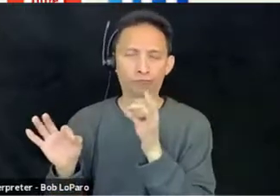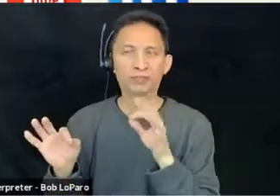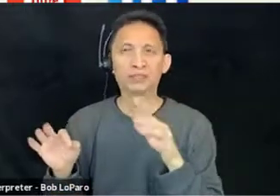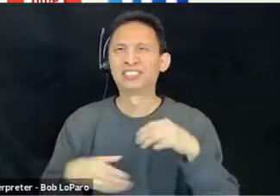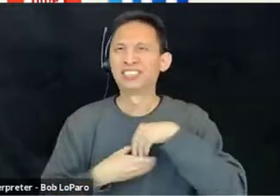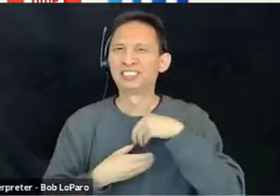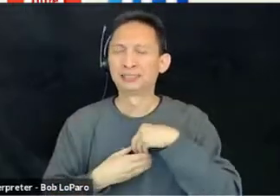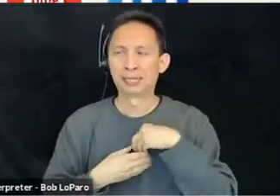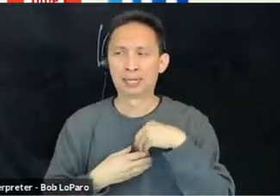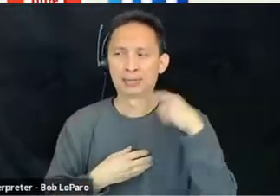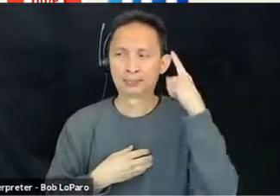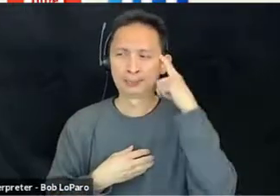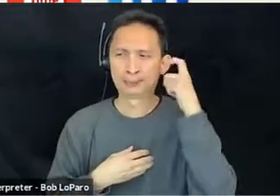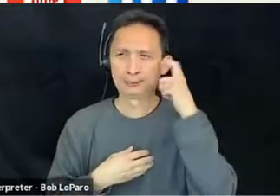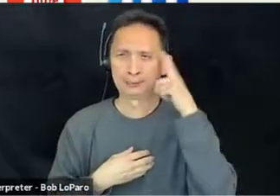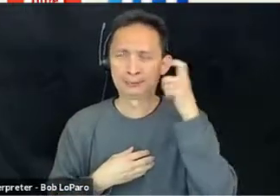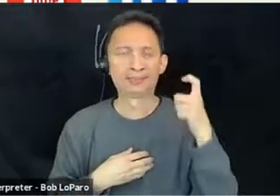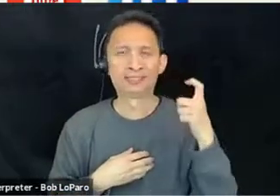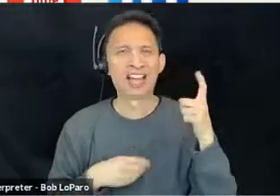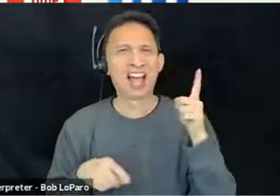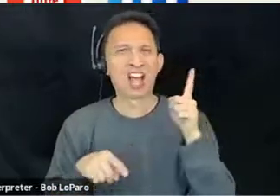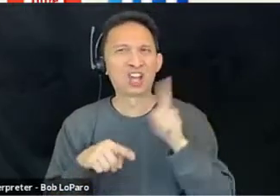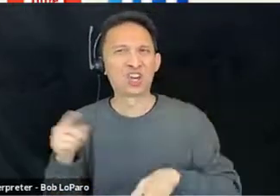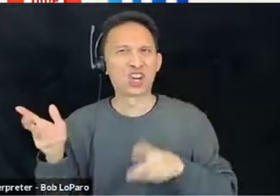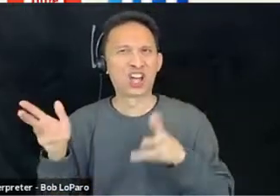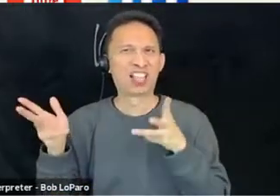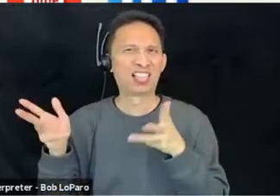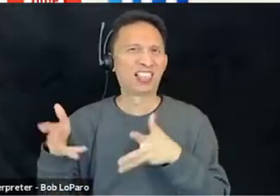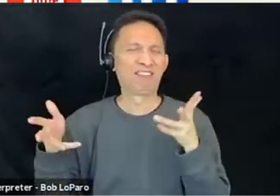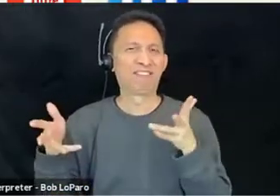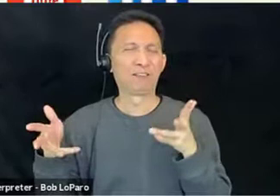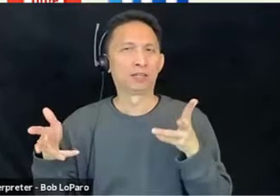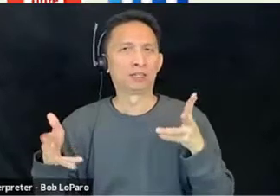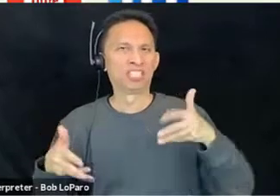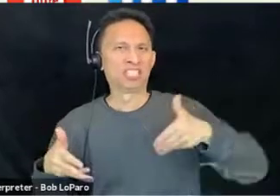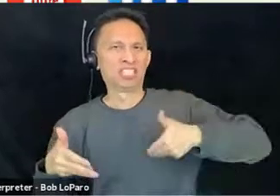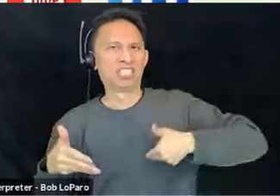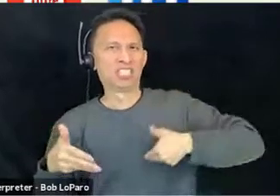And I don't think of myself as an anxious person,